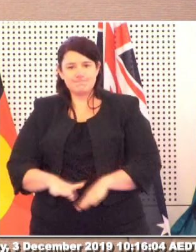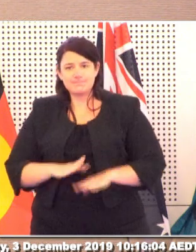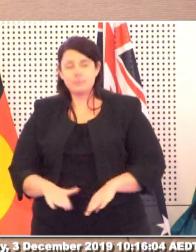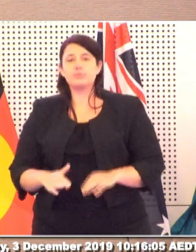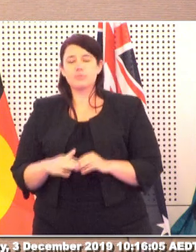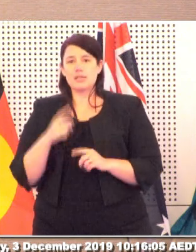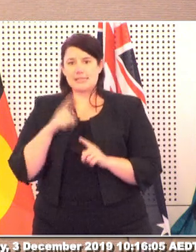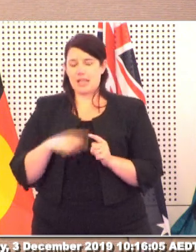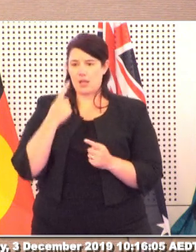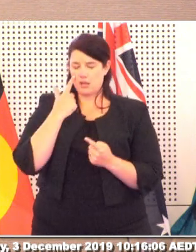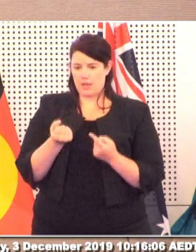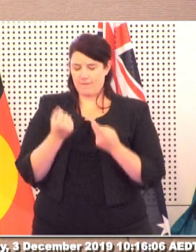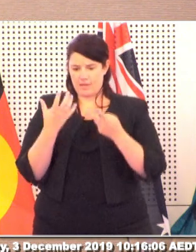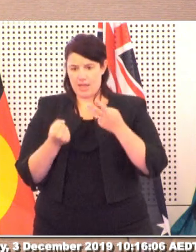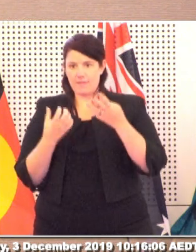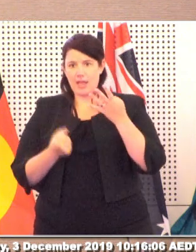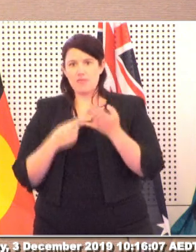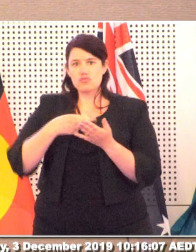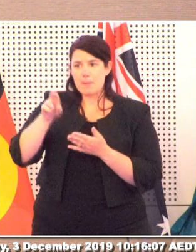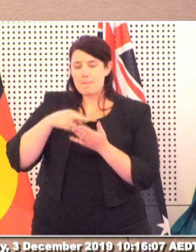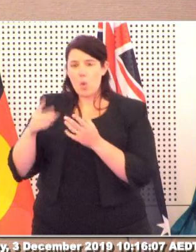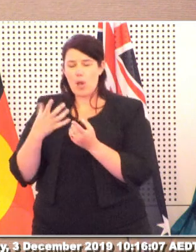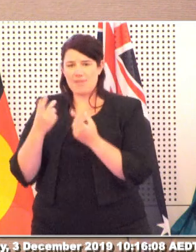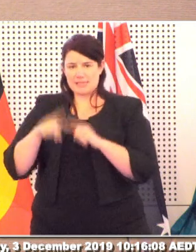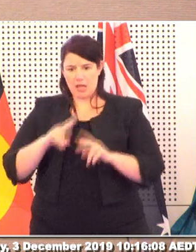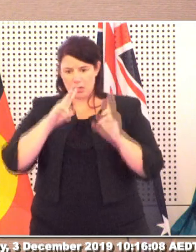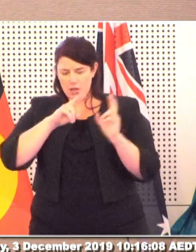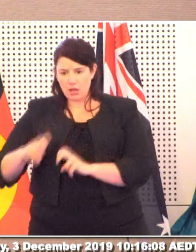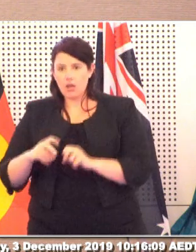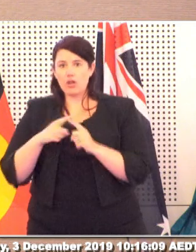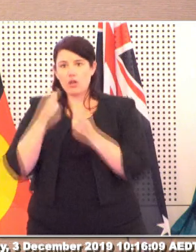There were dozens of reports, inquiries, academic studies